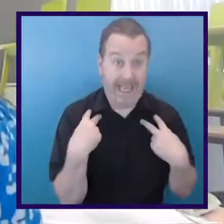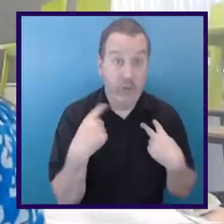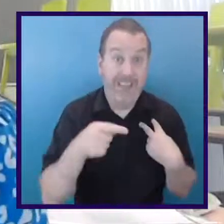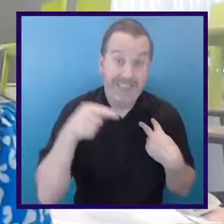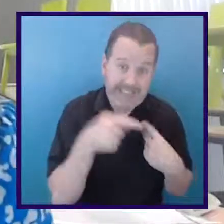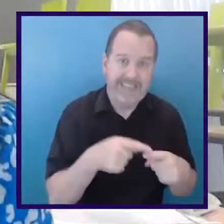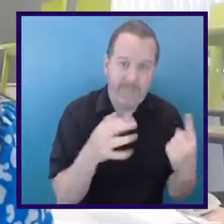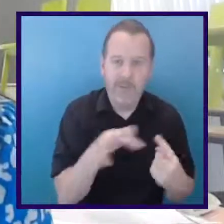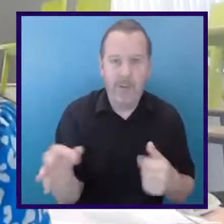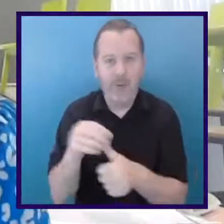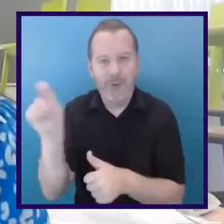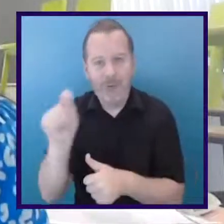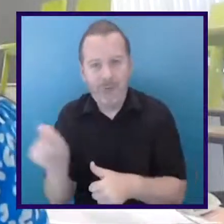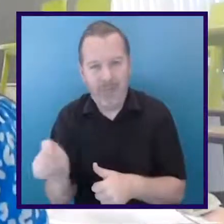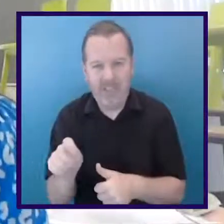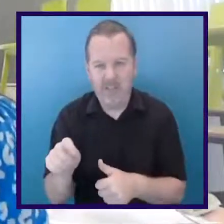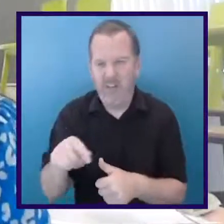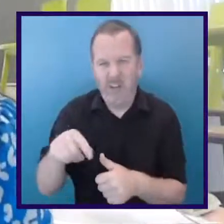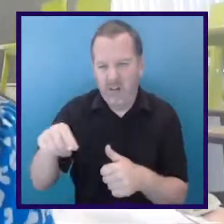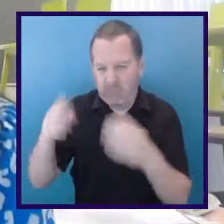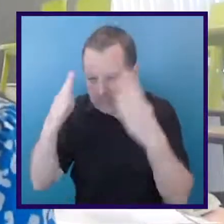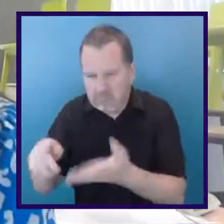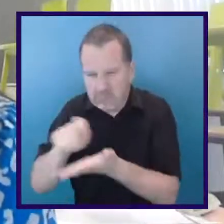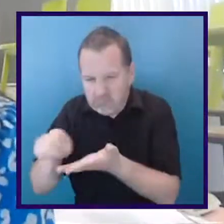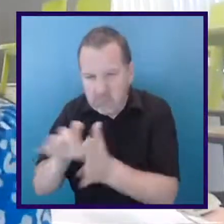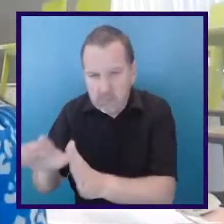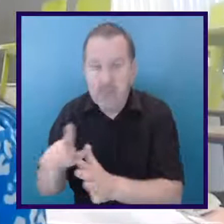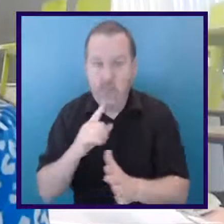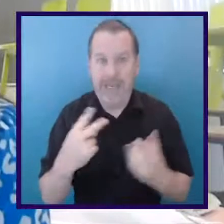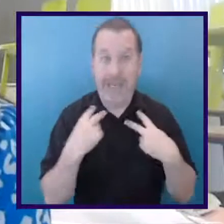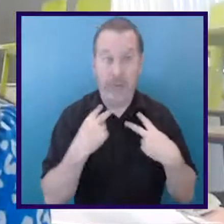You know, if we're focusing on writing our textbooks, it's a really lively and subject to teach.